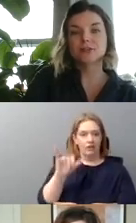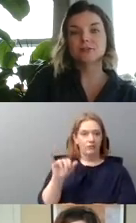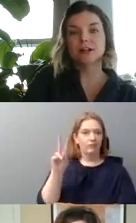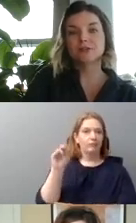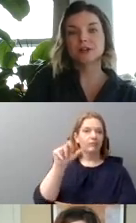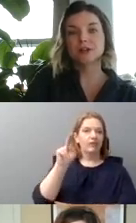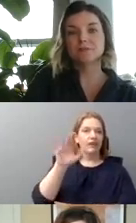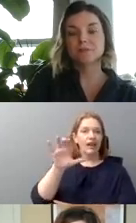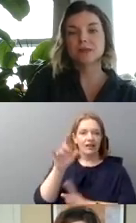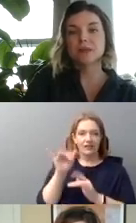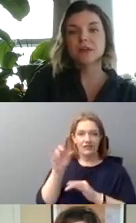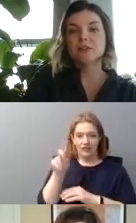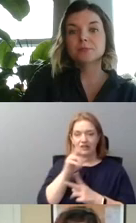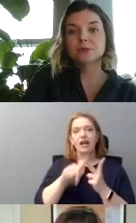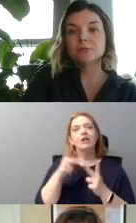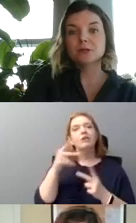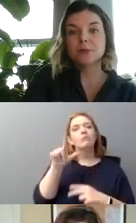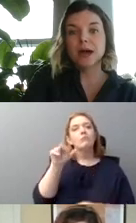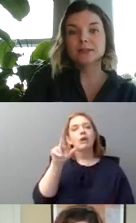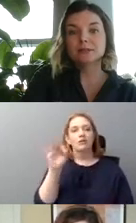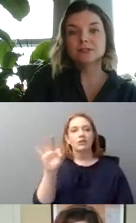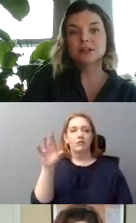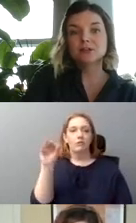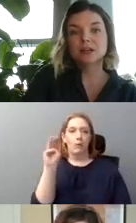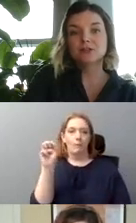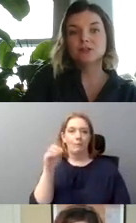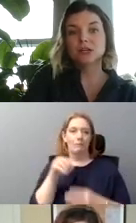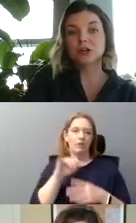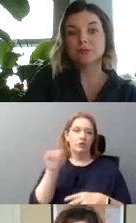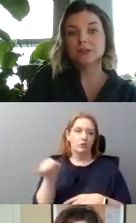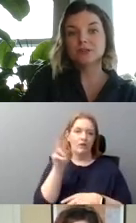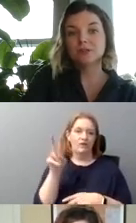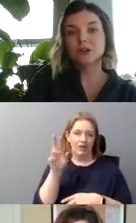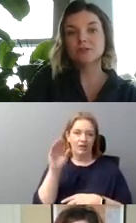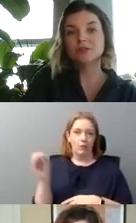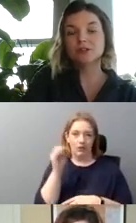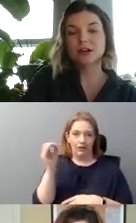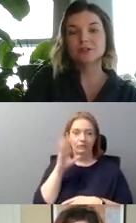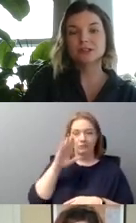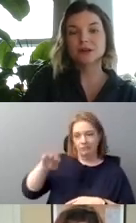in Jordan Valley, Oregon. The Blue Mountain Pass will take you into Mcdermott, one of few towns in